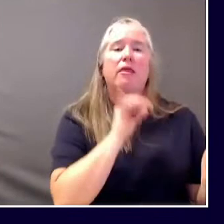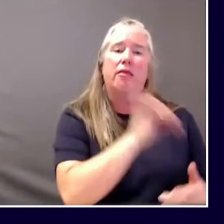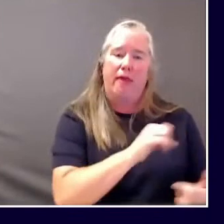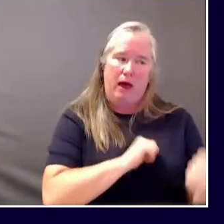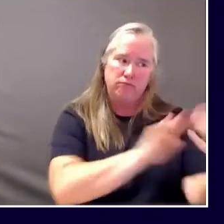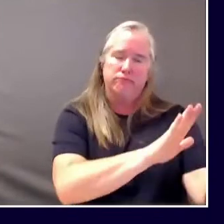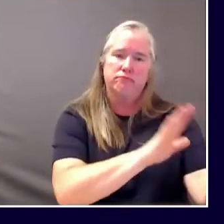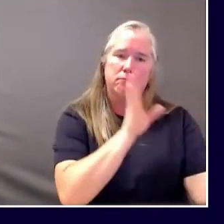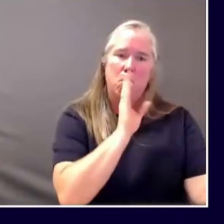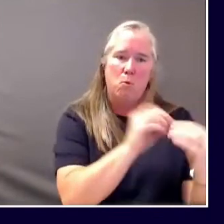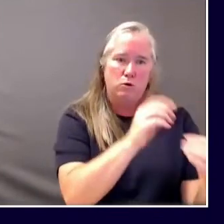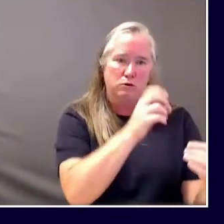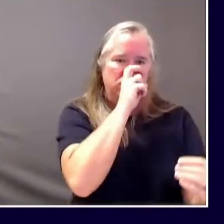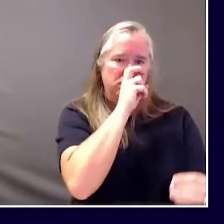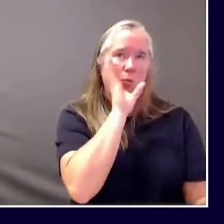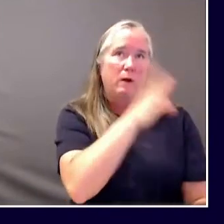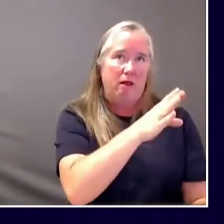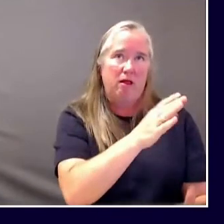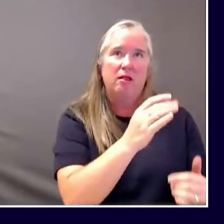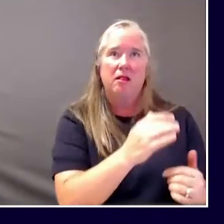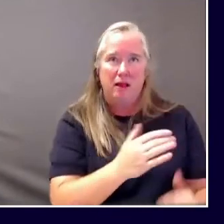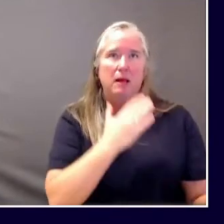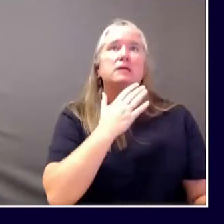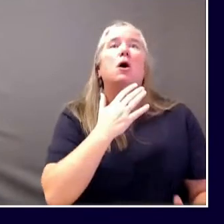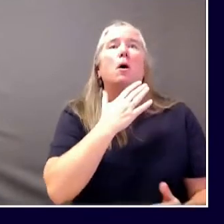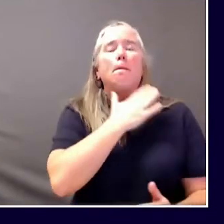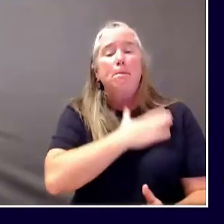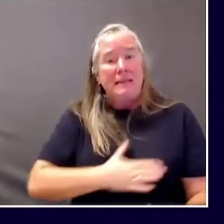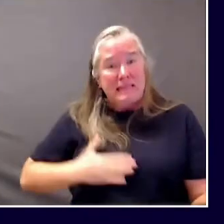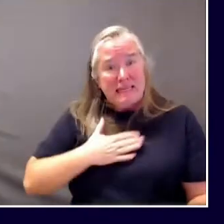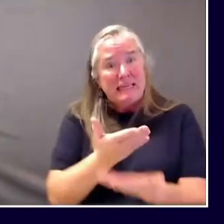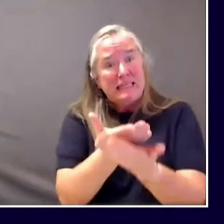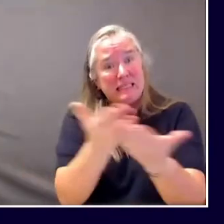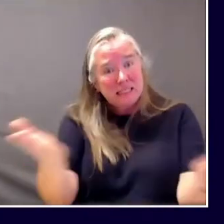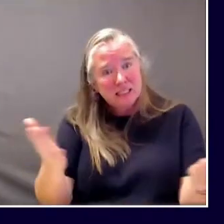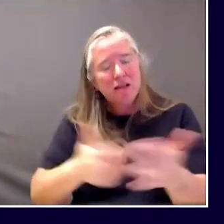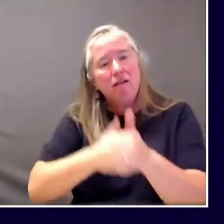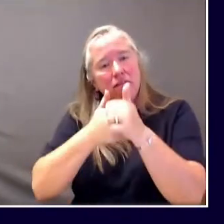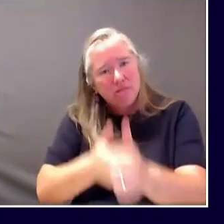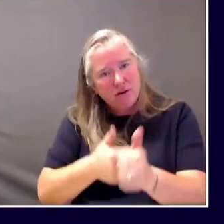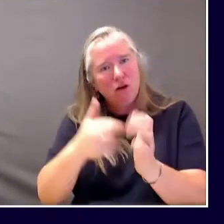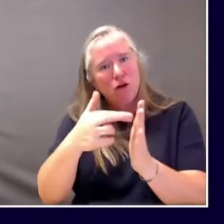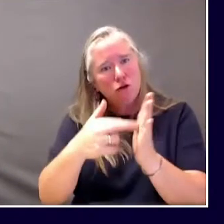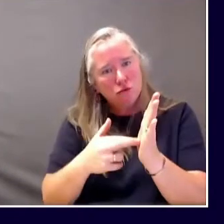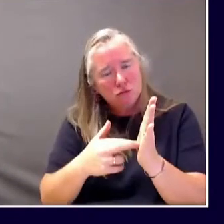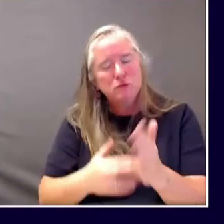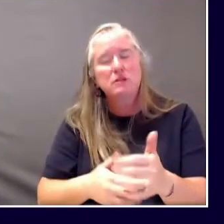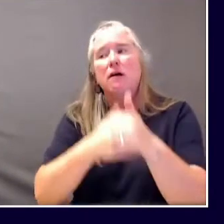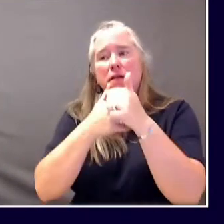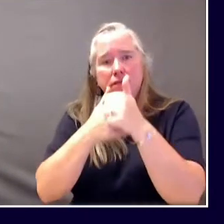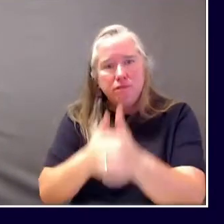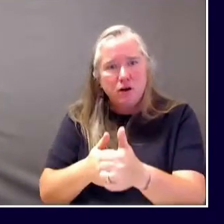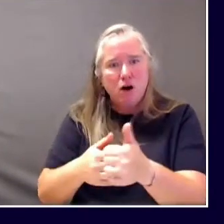follow the rules for the health